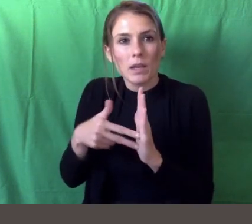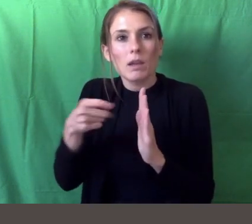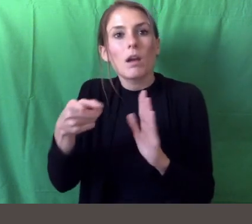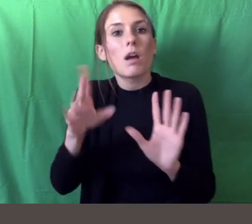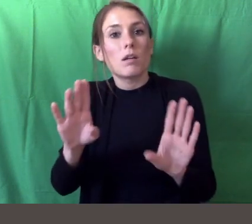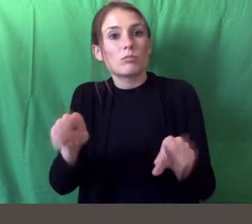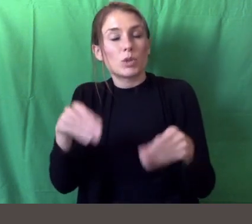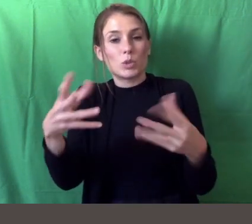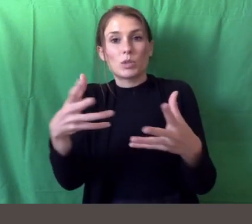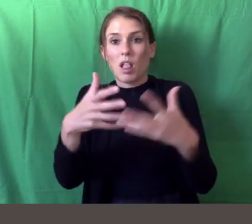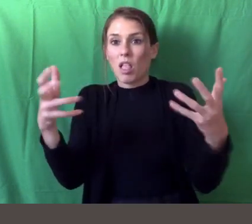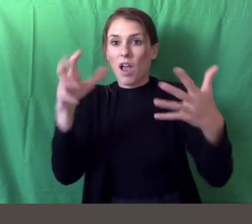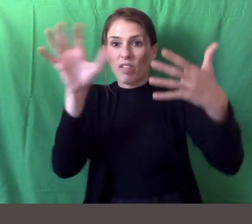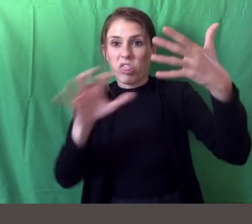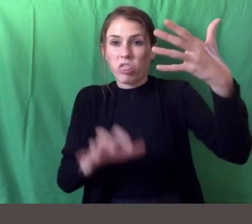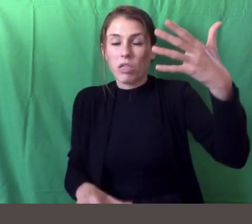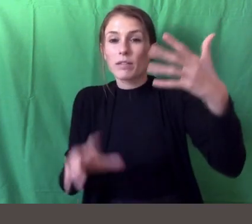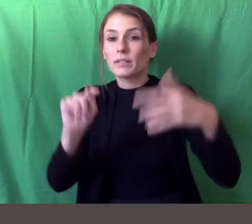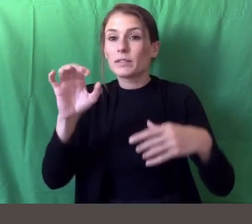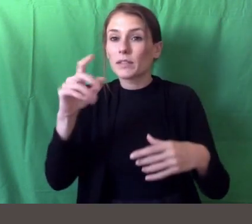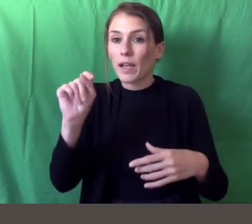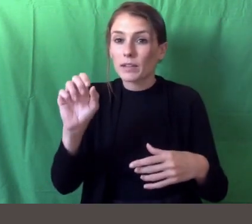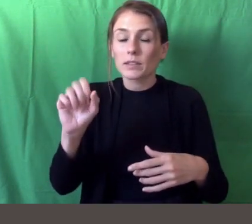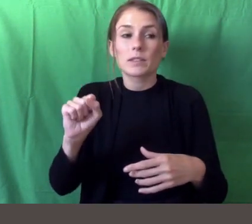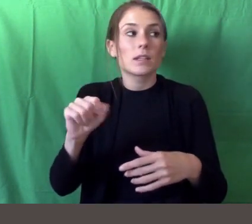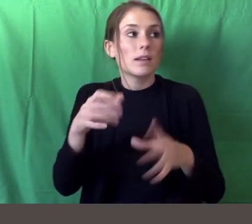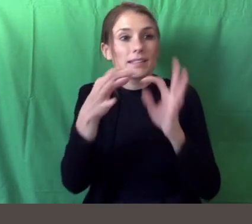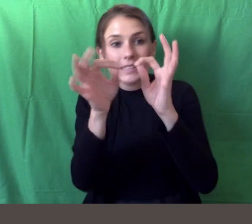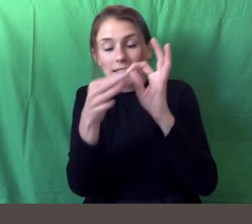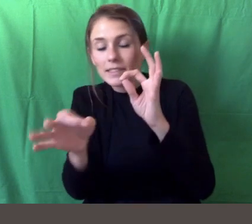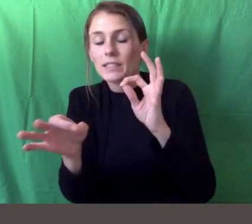They produce large amounts of text, sentences, and paragraphs.